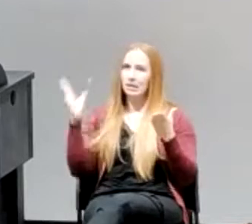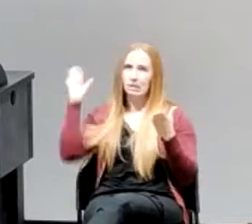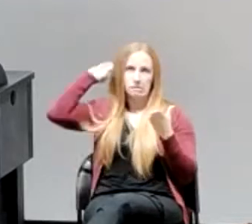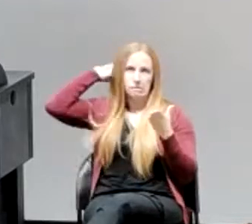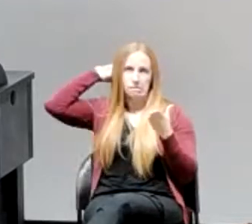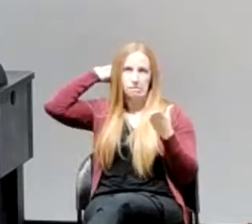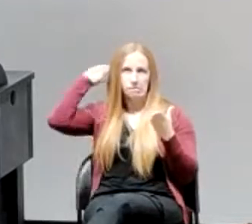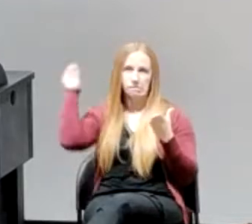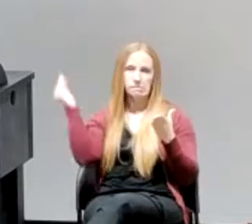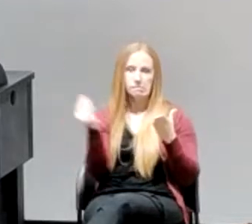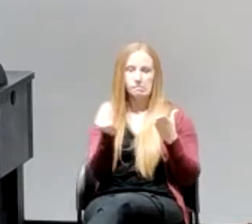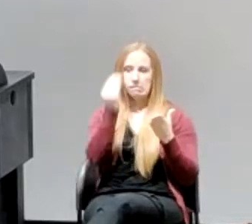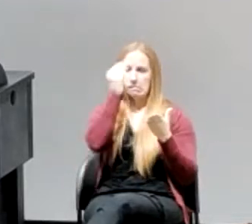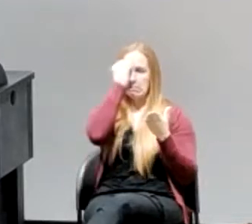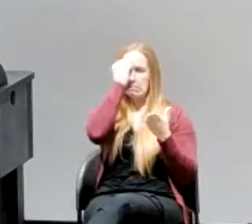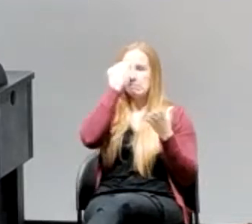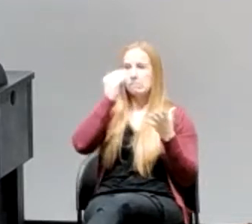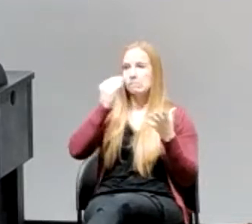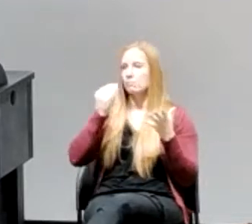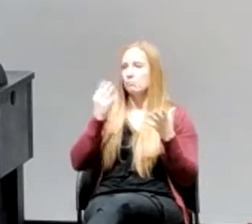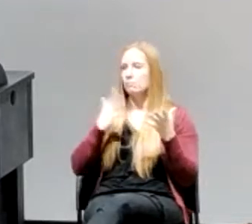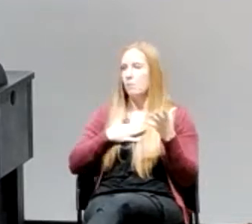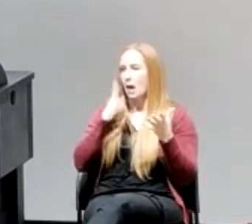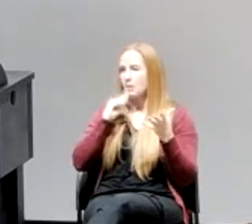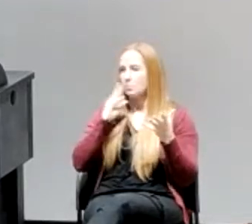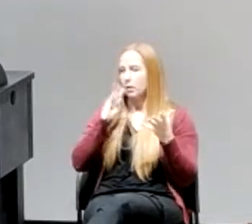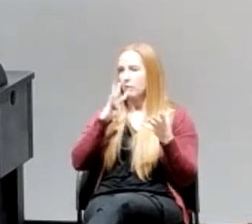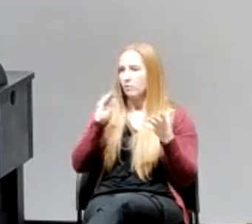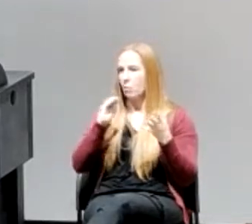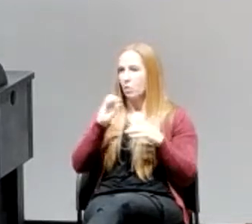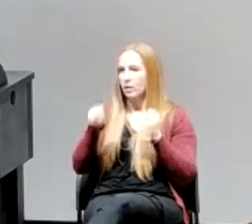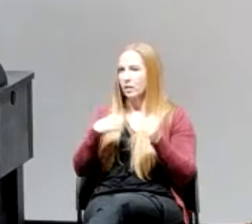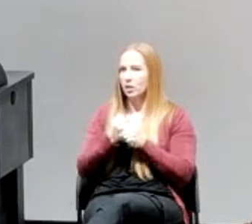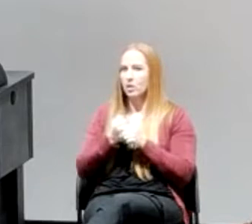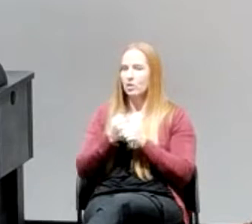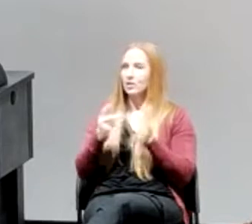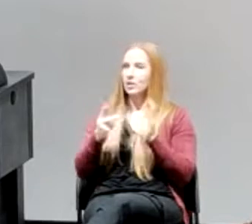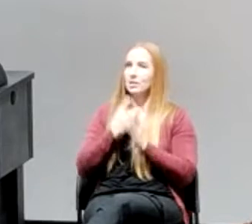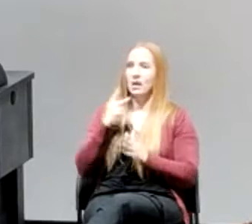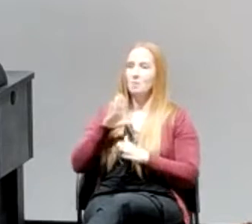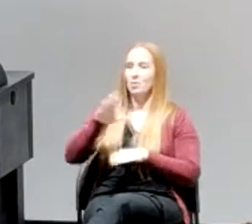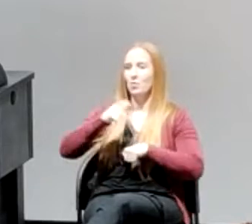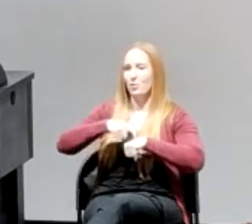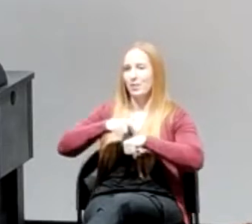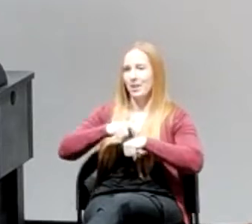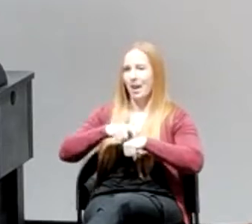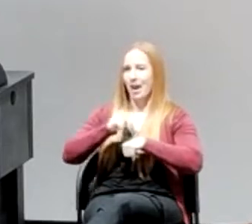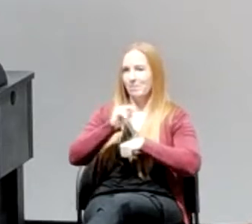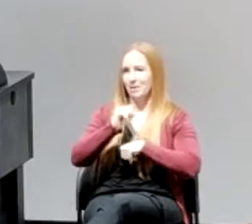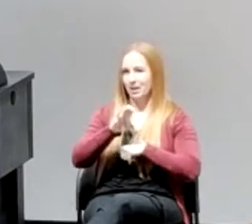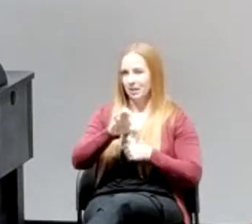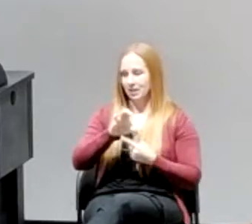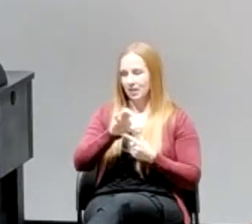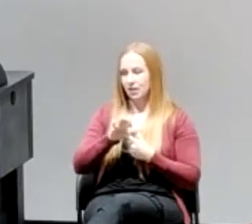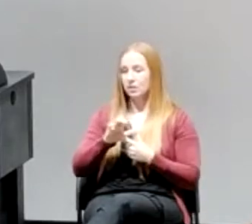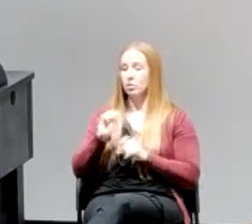Sit in your chair, arms behind your head, I don't mean literally because that would be weird. from my